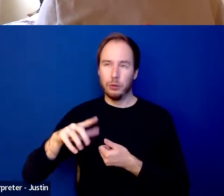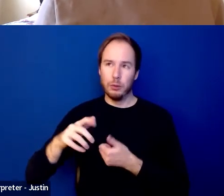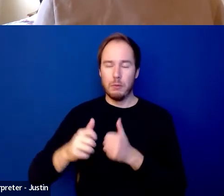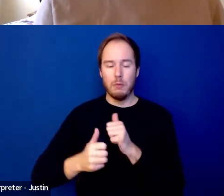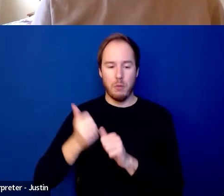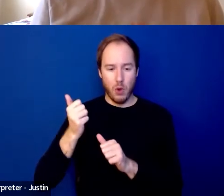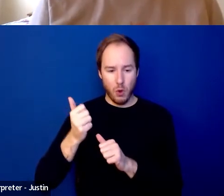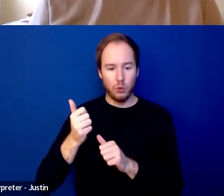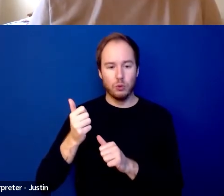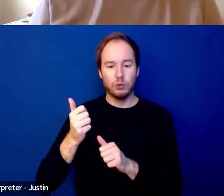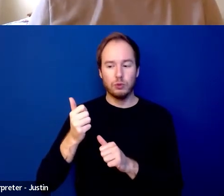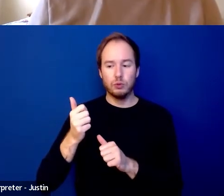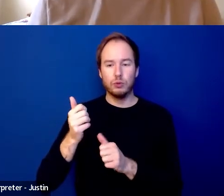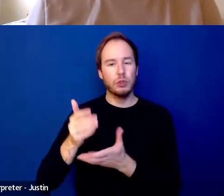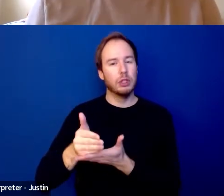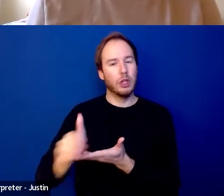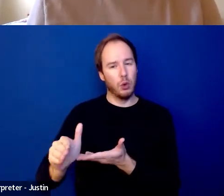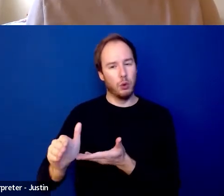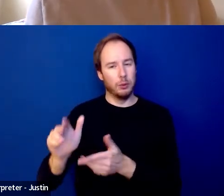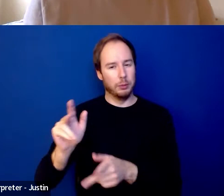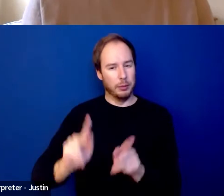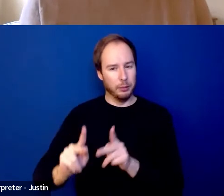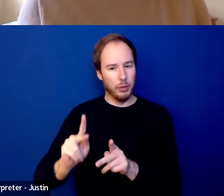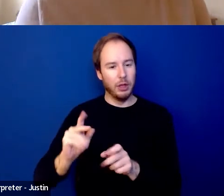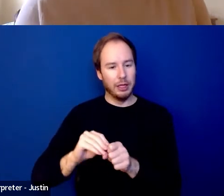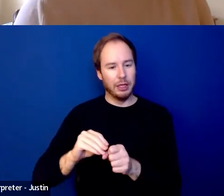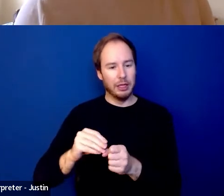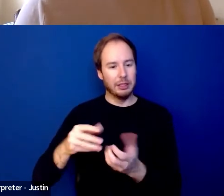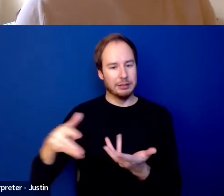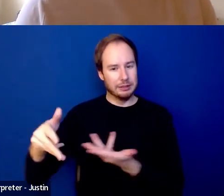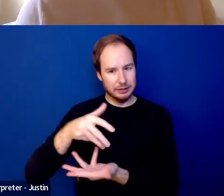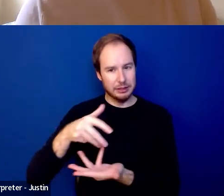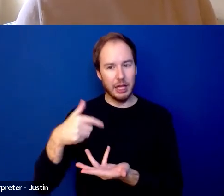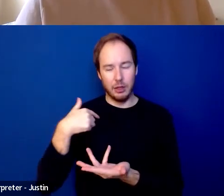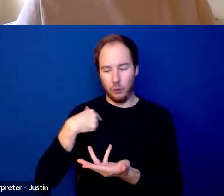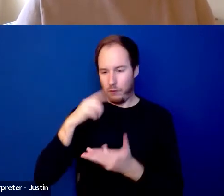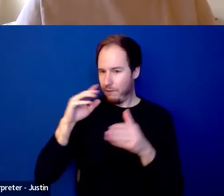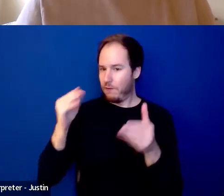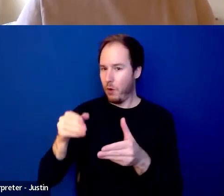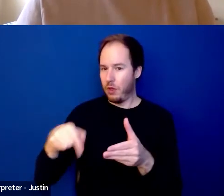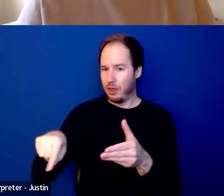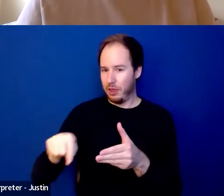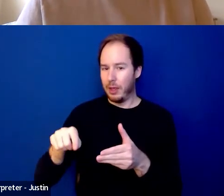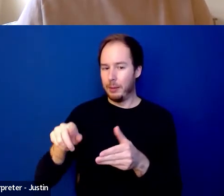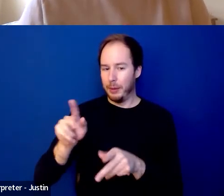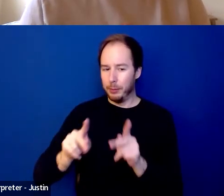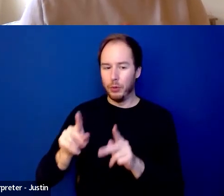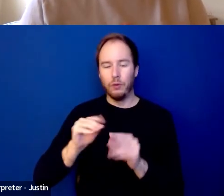most excluded individuals in society and in healthcare. So a variety of kind of